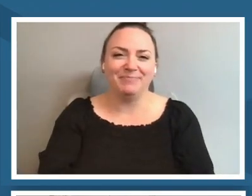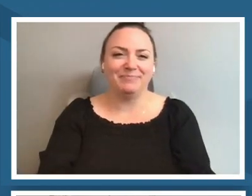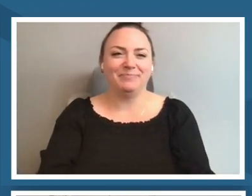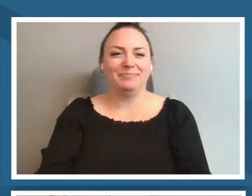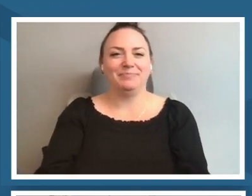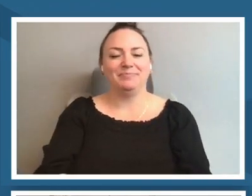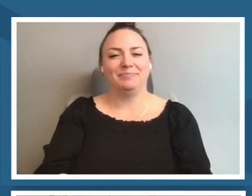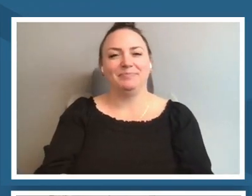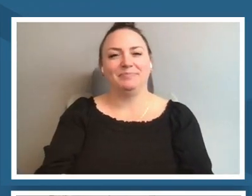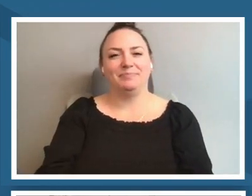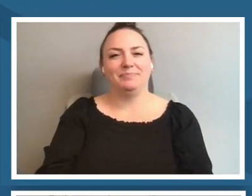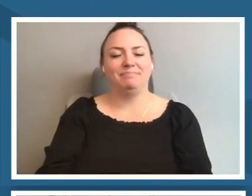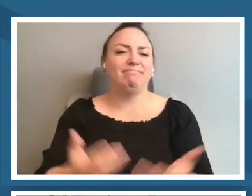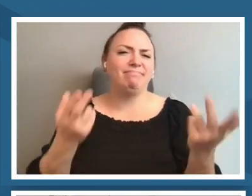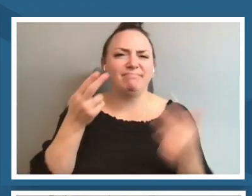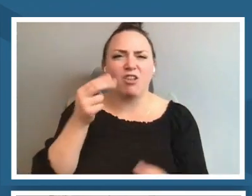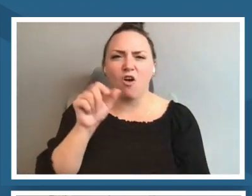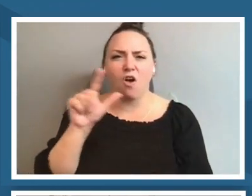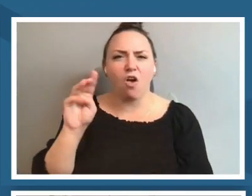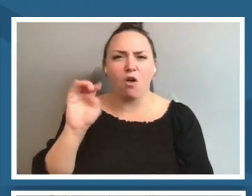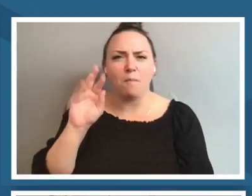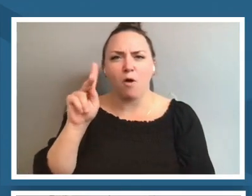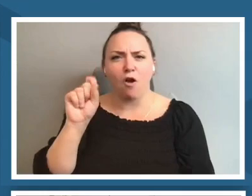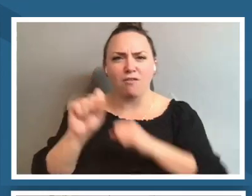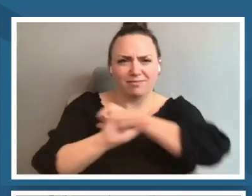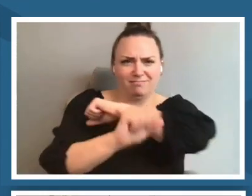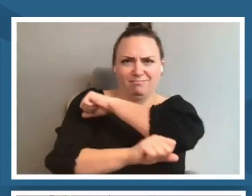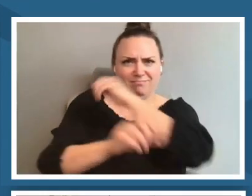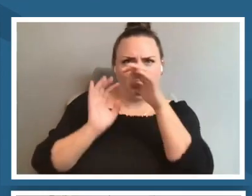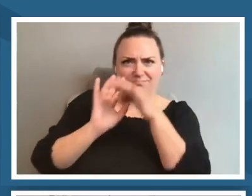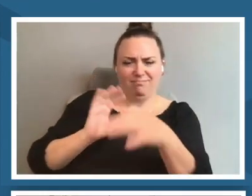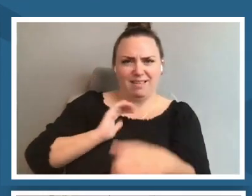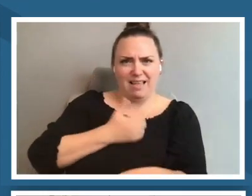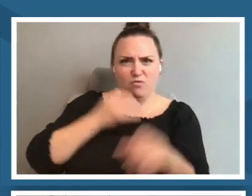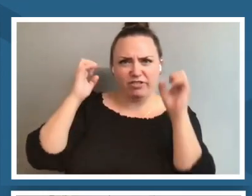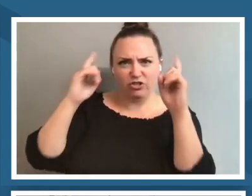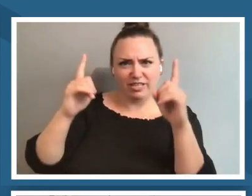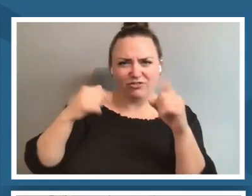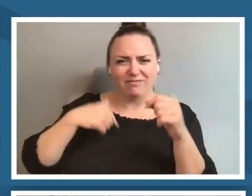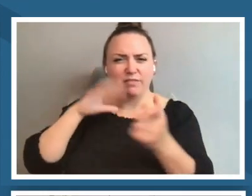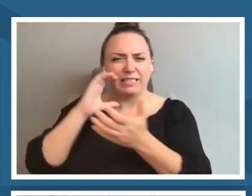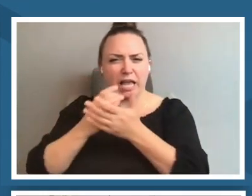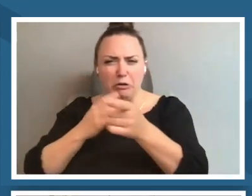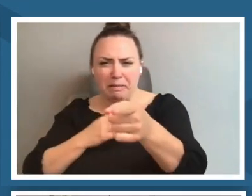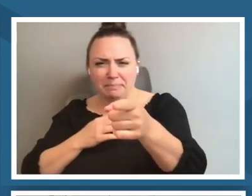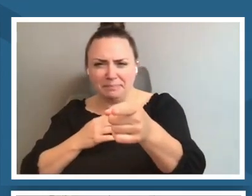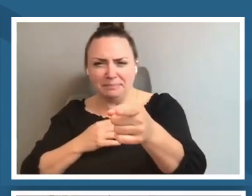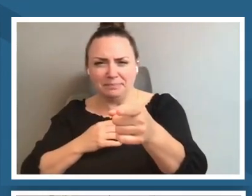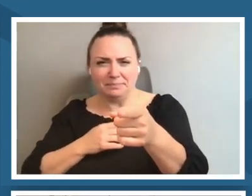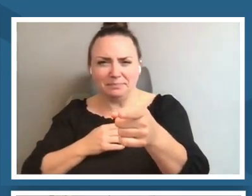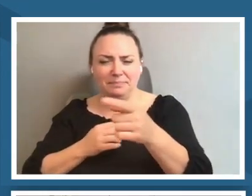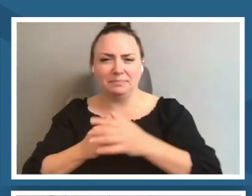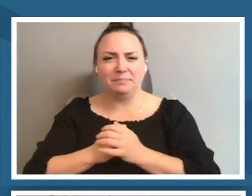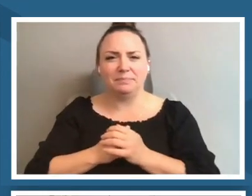some of our hallmarks and we have um a diagram over here that you can see one